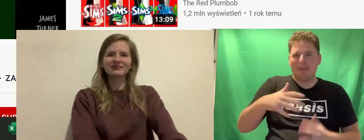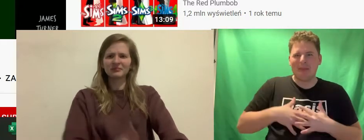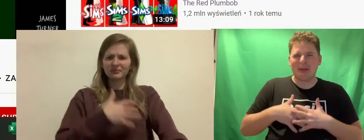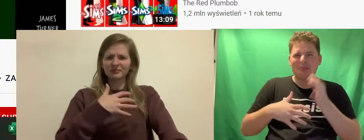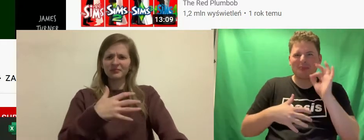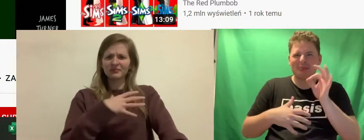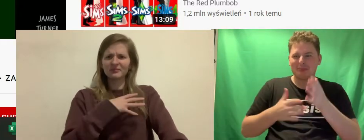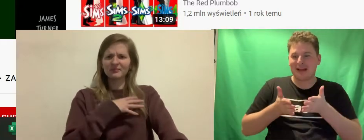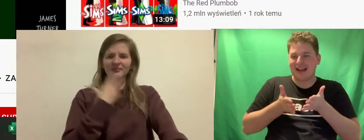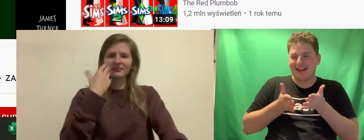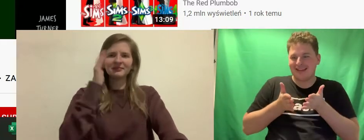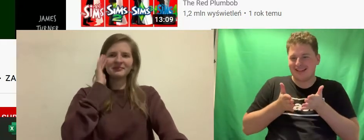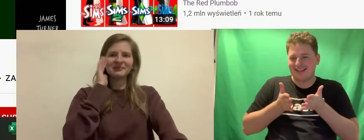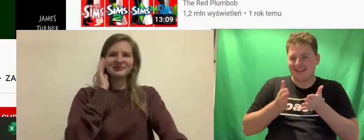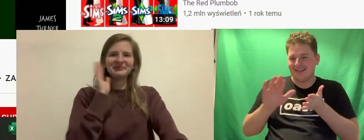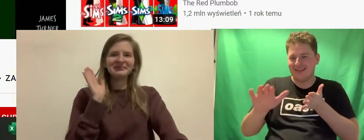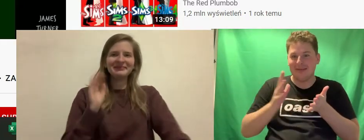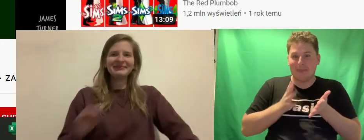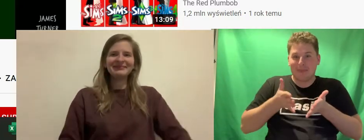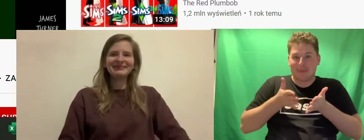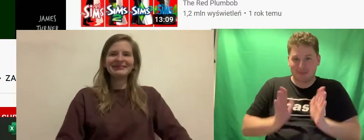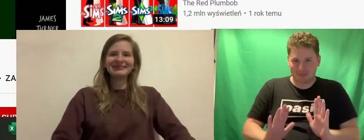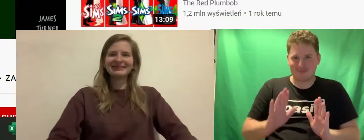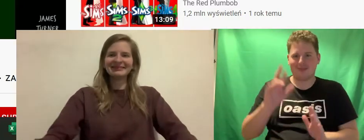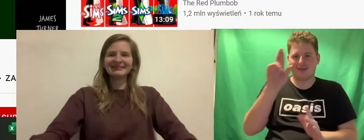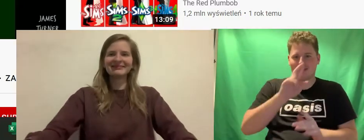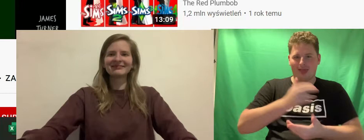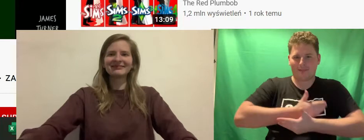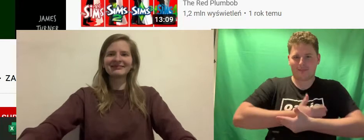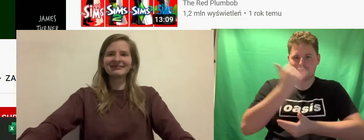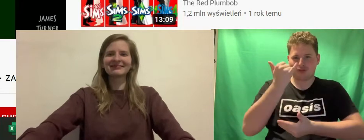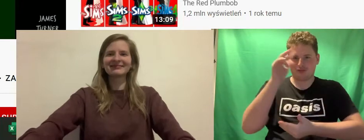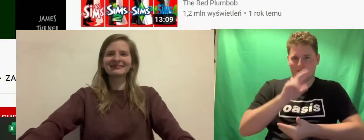A: the worst thing is that a woman was born half human and half ghost, that is, his father is a ghost and his mother a human, wtf?